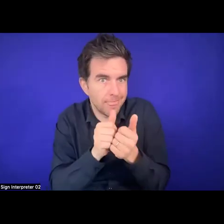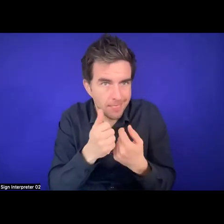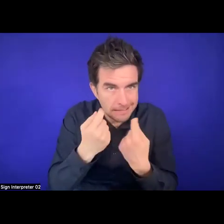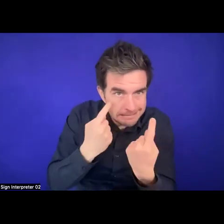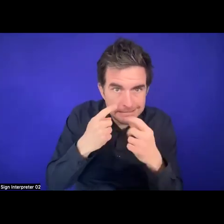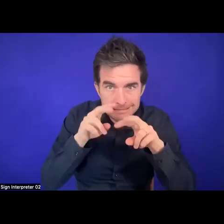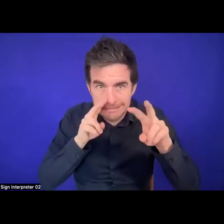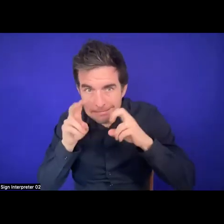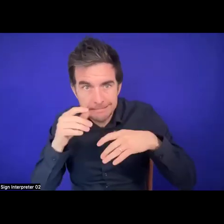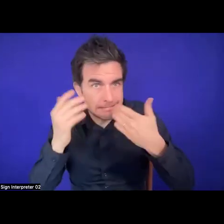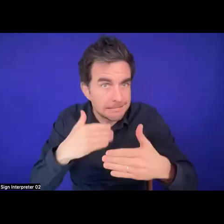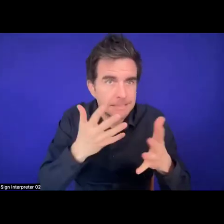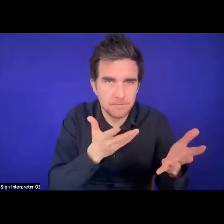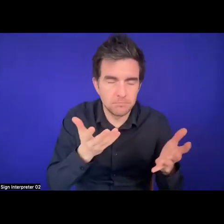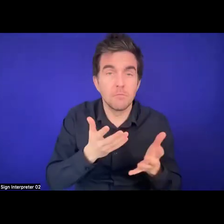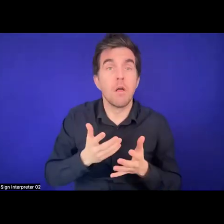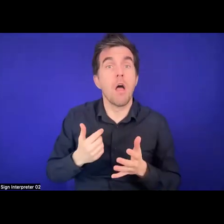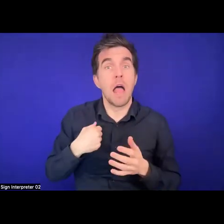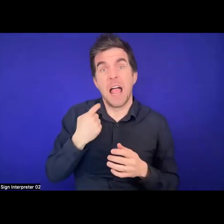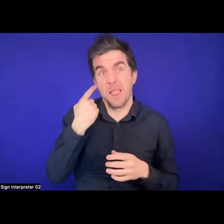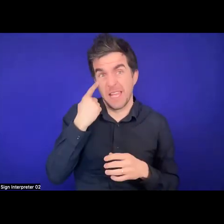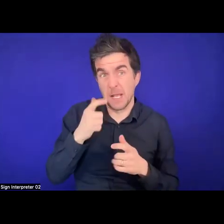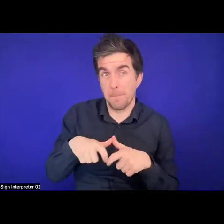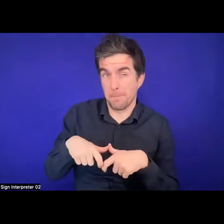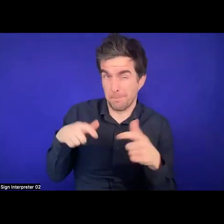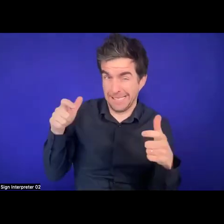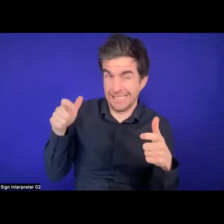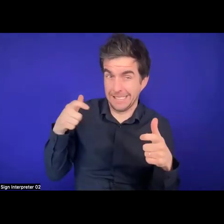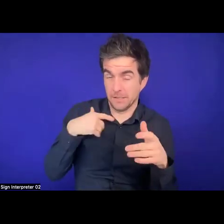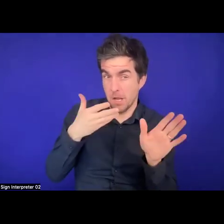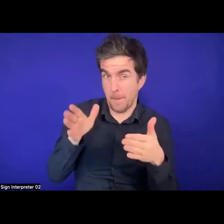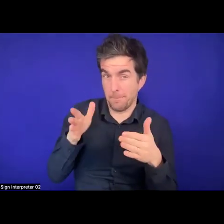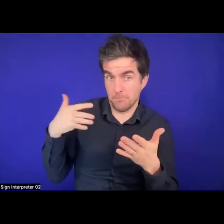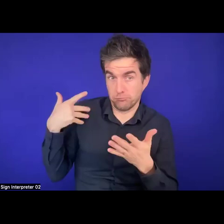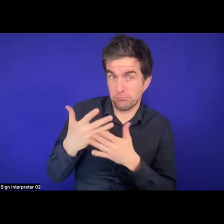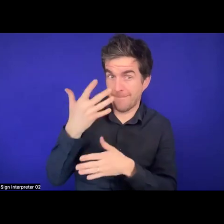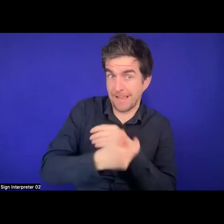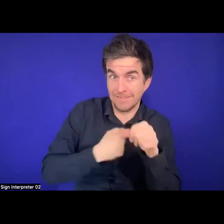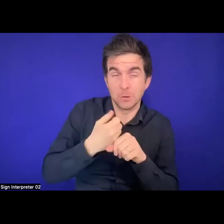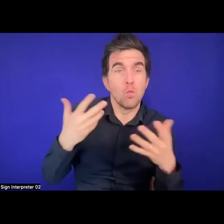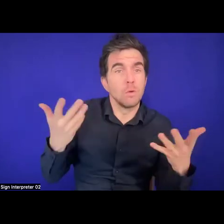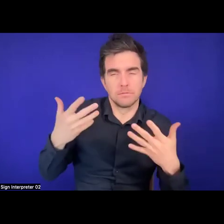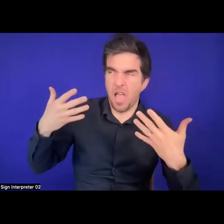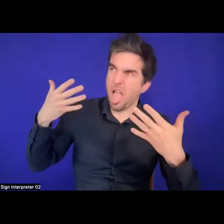years is on climate justice. We did a very small scoping exercise back in 2018,